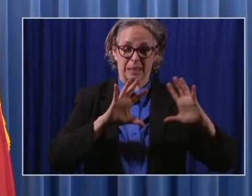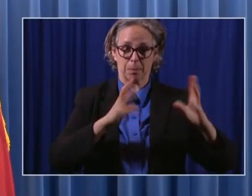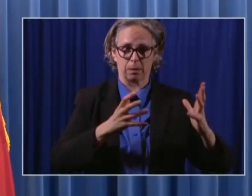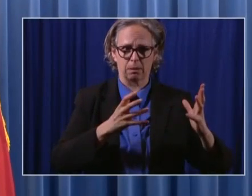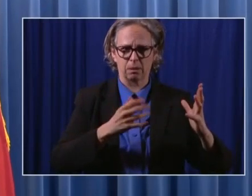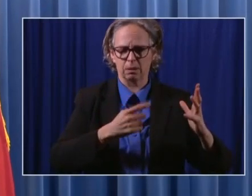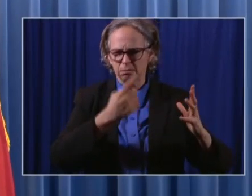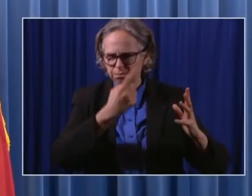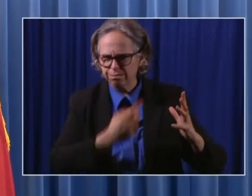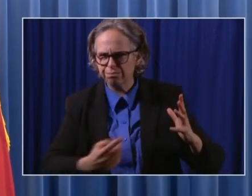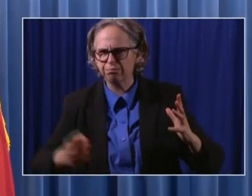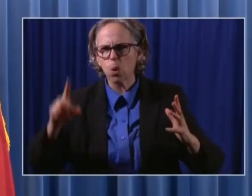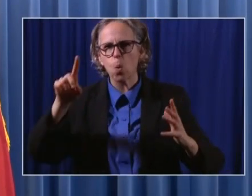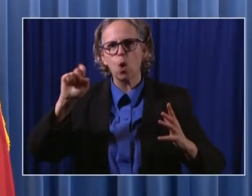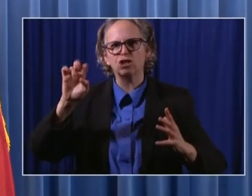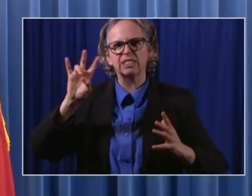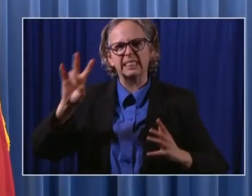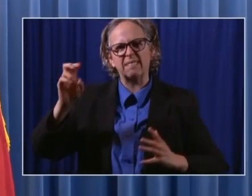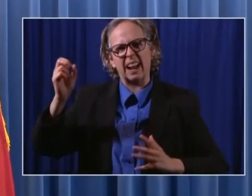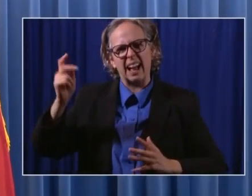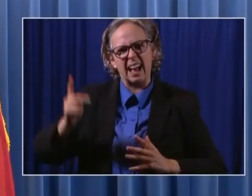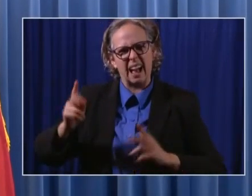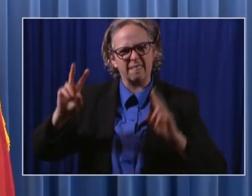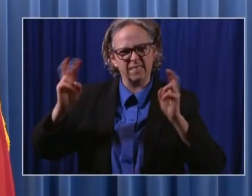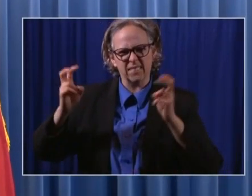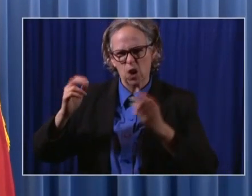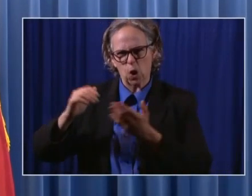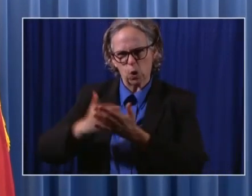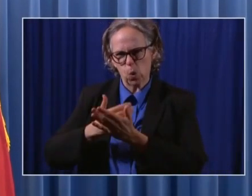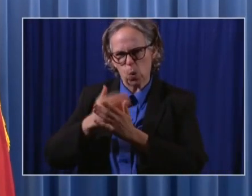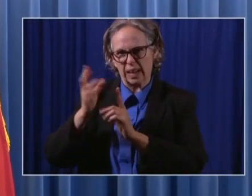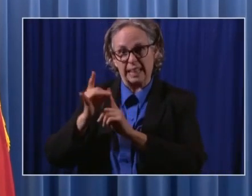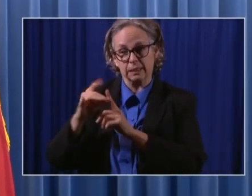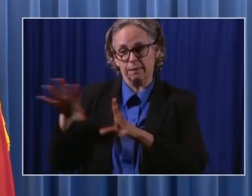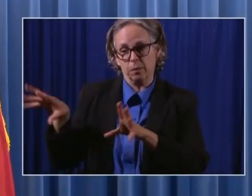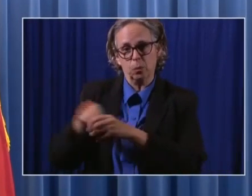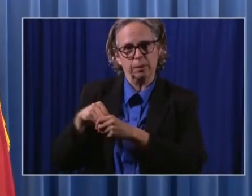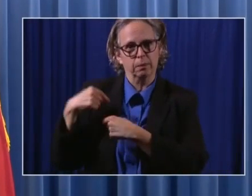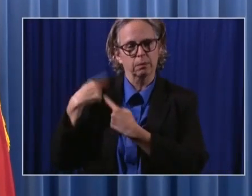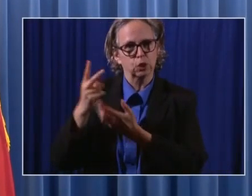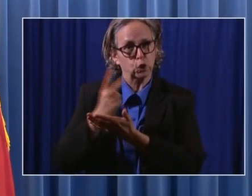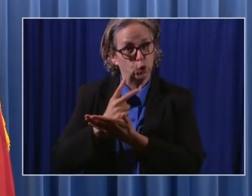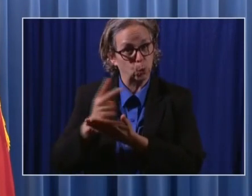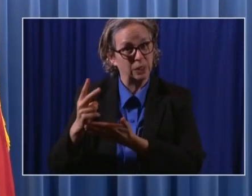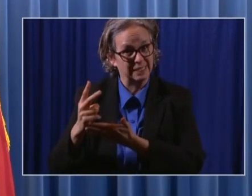A SMALL COUNTY VERSUS. ALLEN COUNTY IS AT 107.